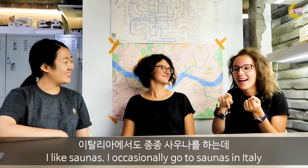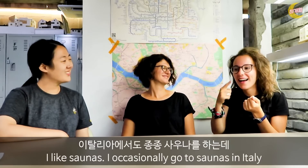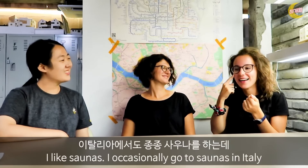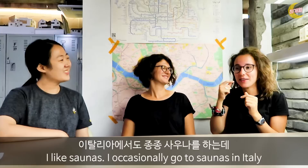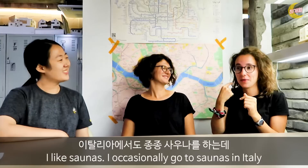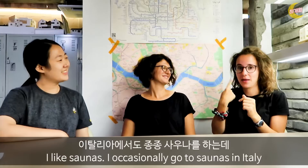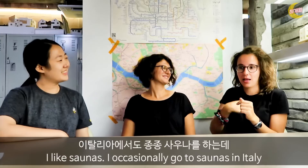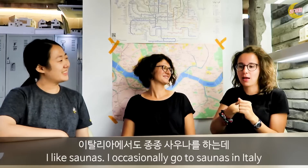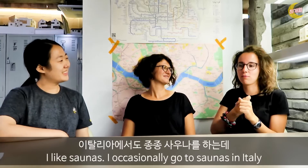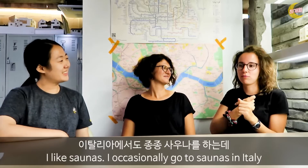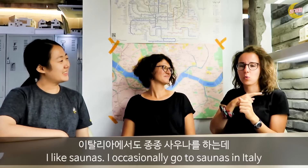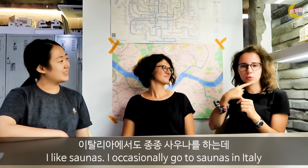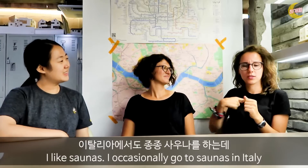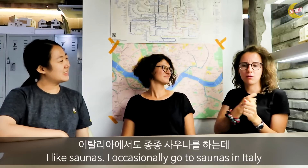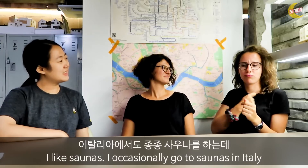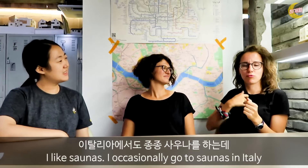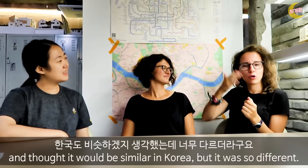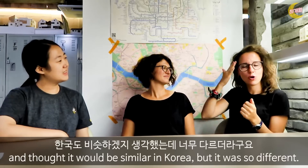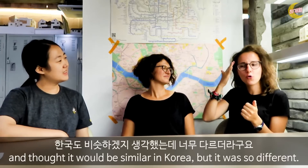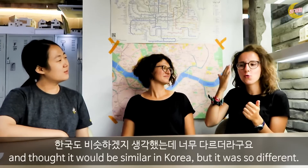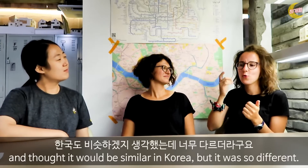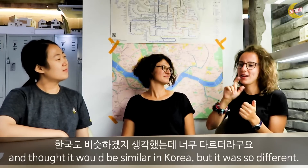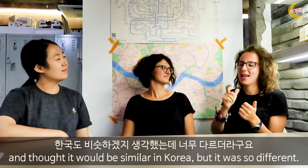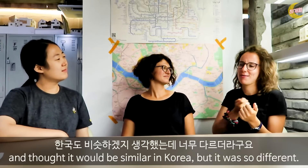I occasionally go to saunas in Italy and thought it would be similar in Korea,